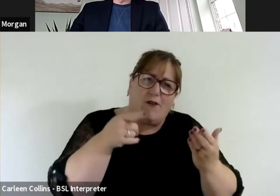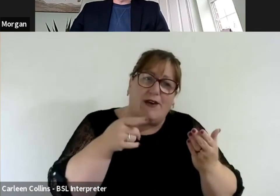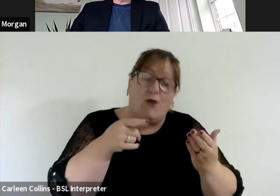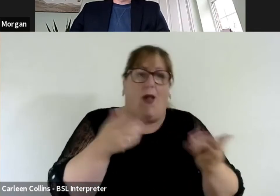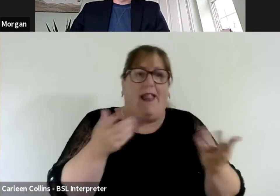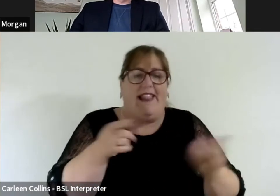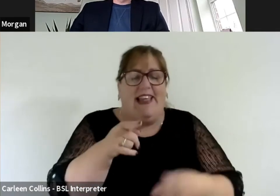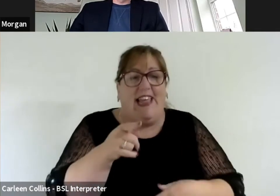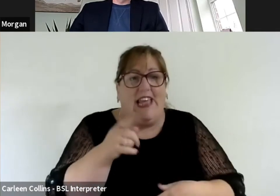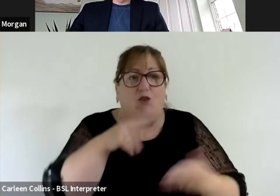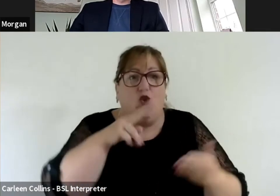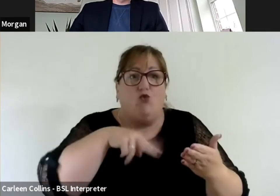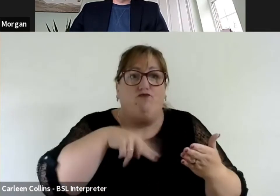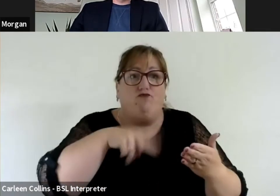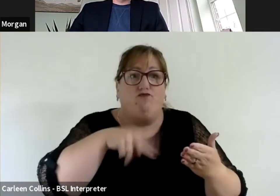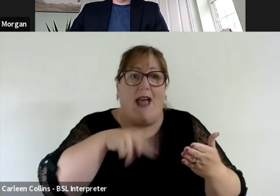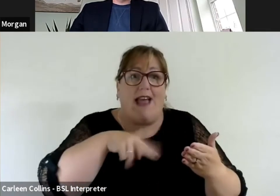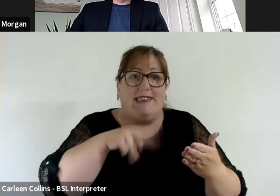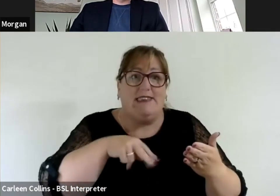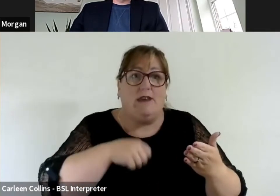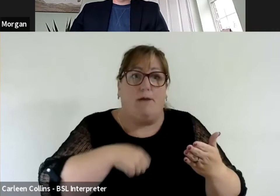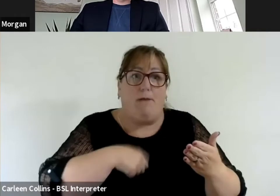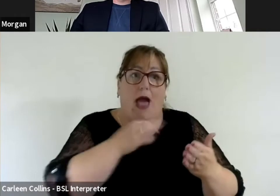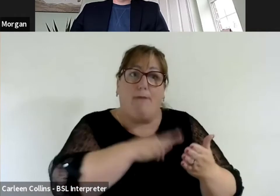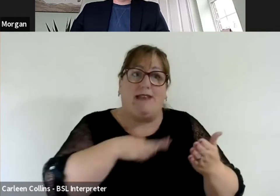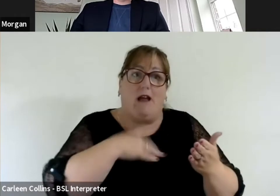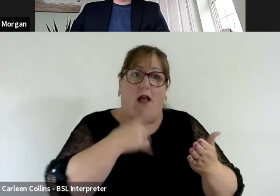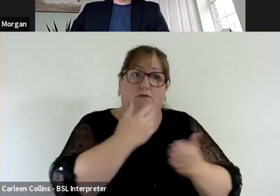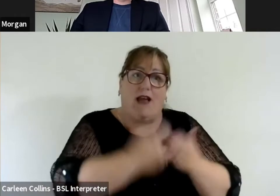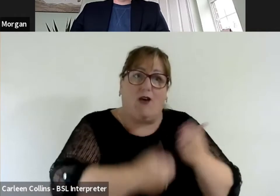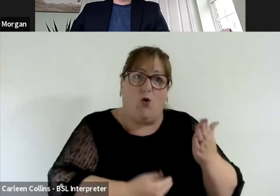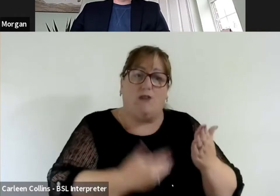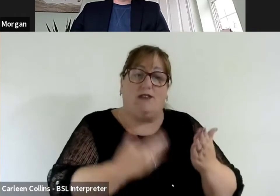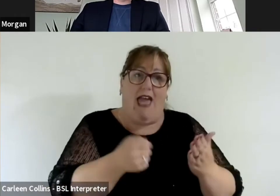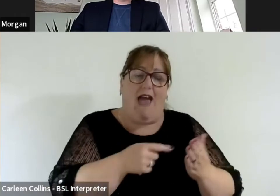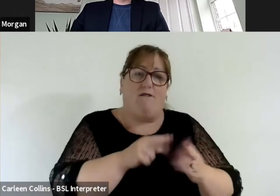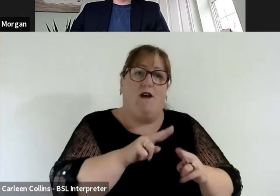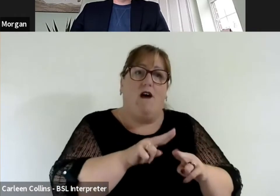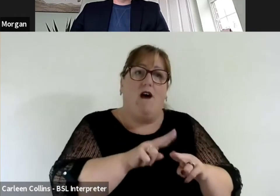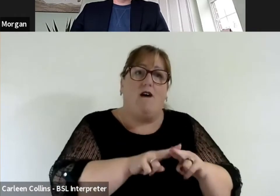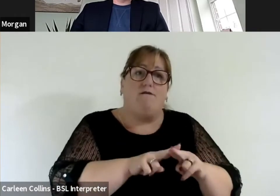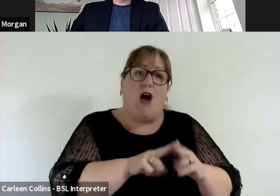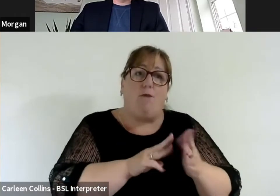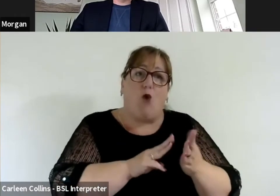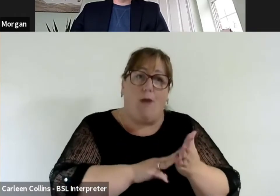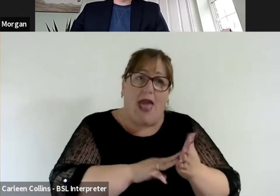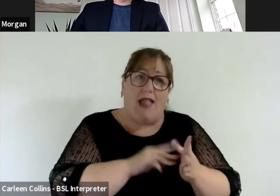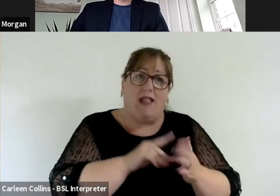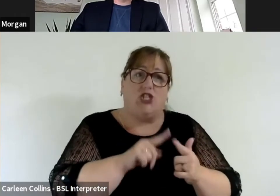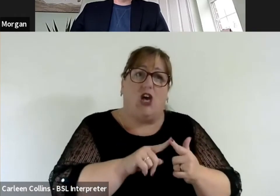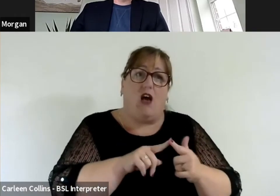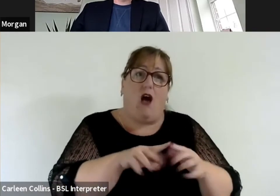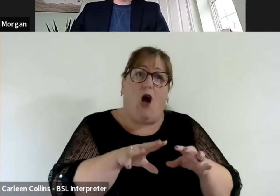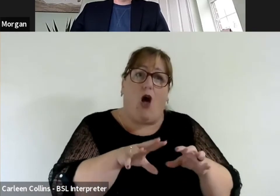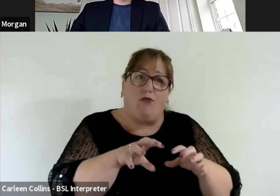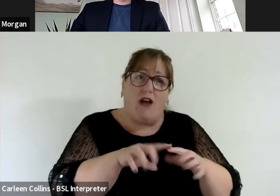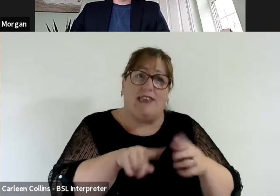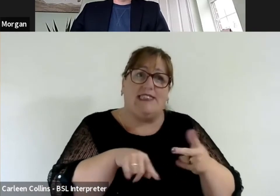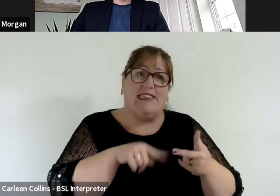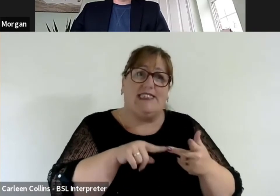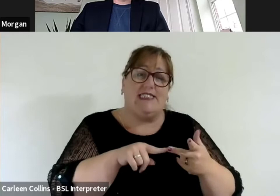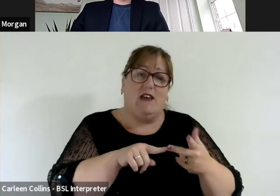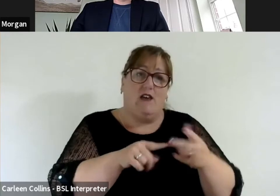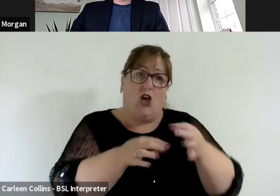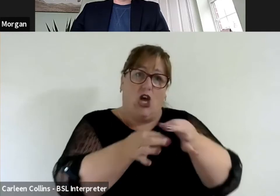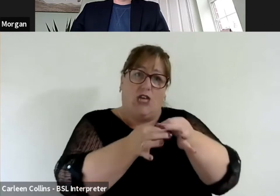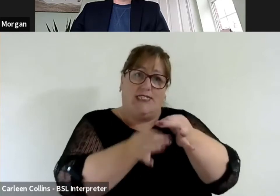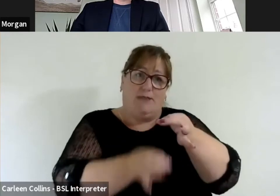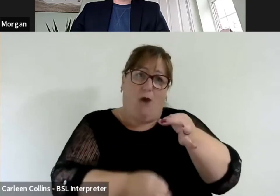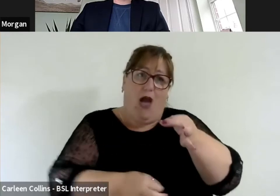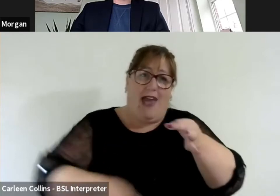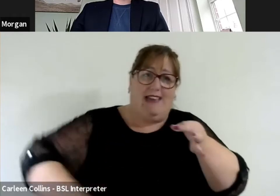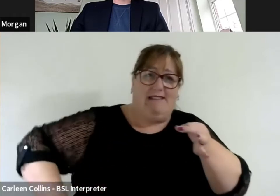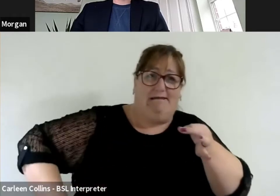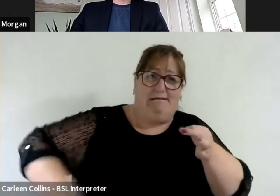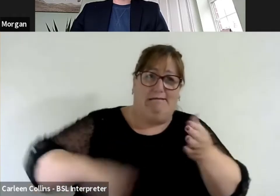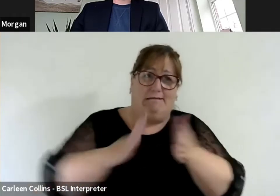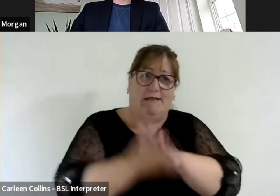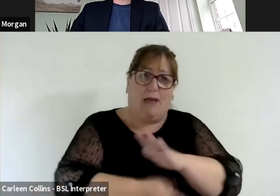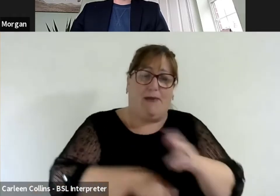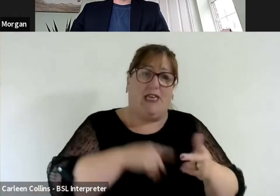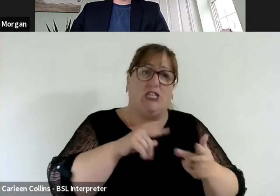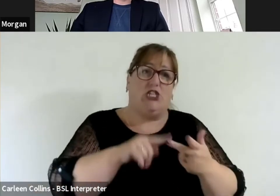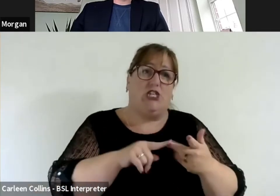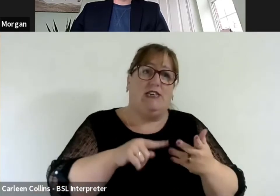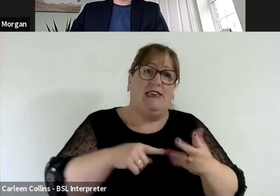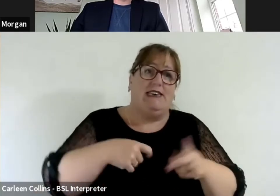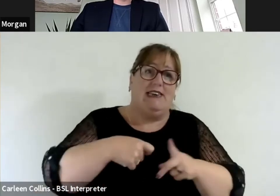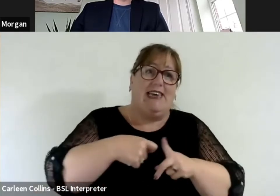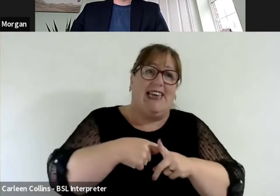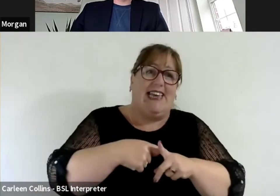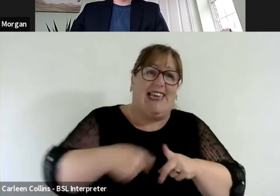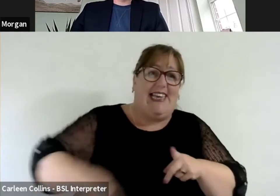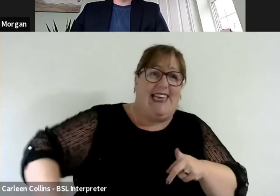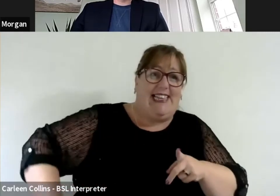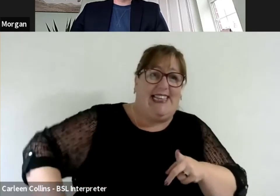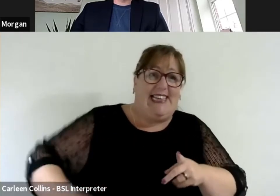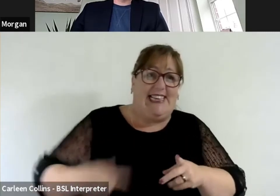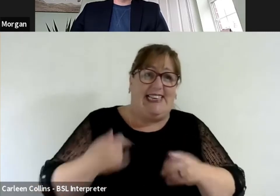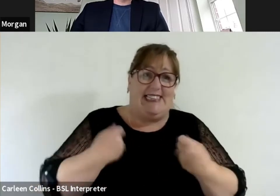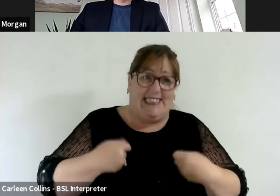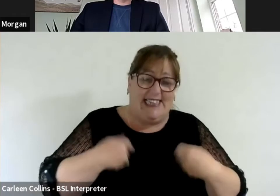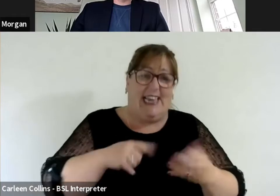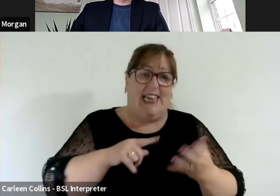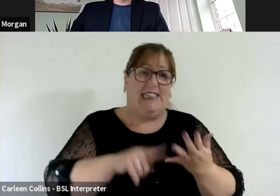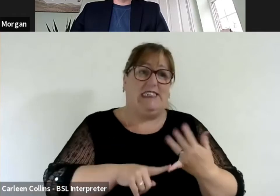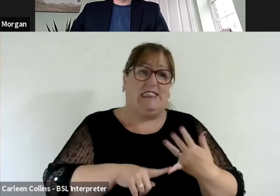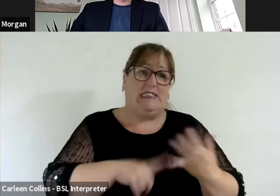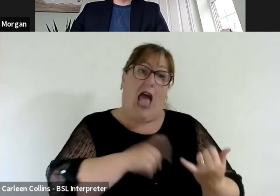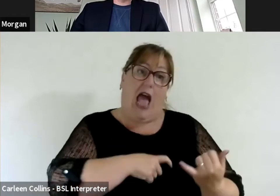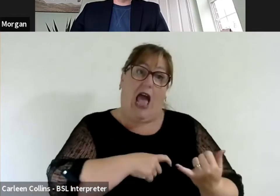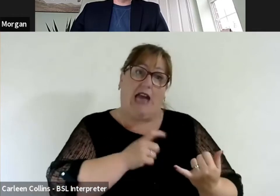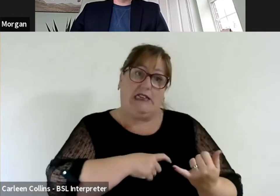Because it just give a bit of context for my story.